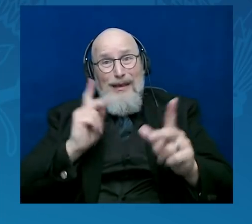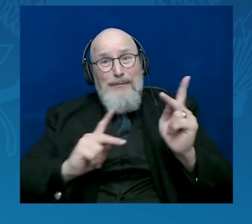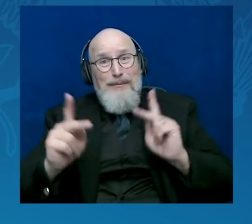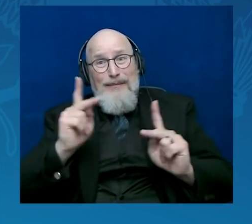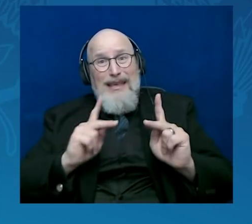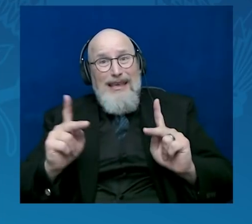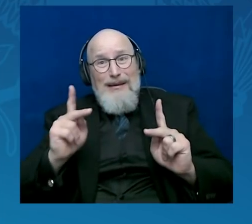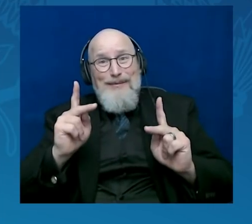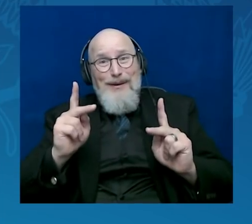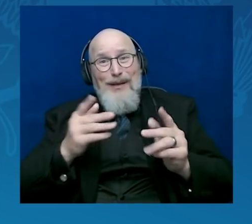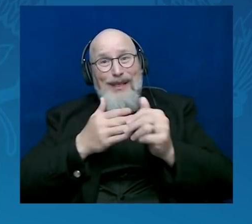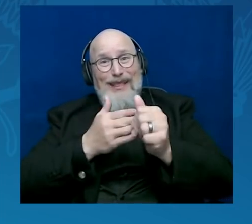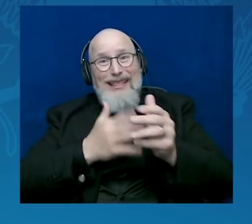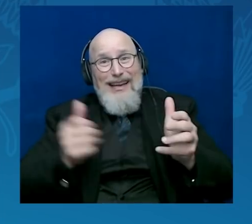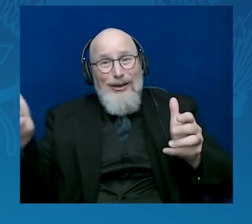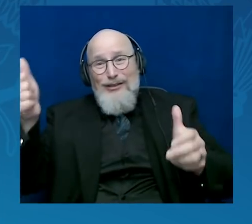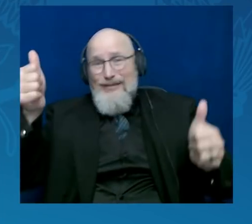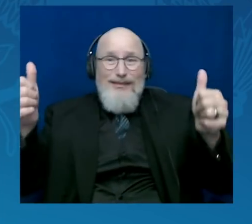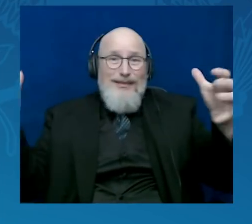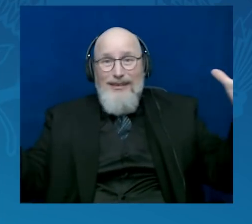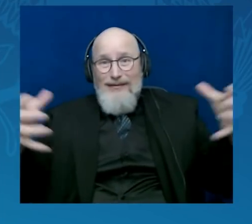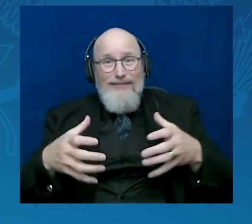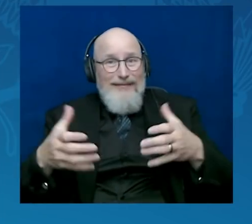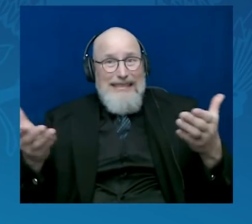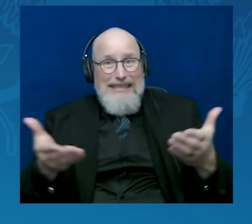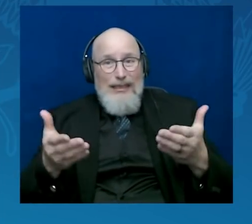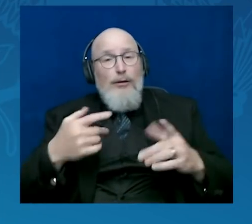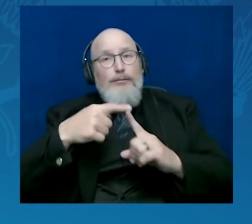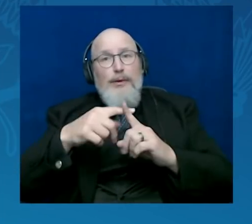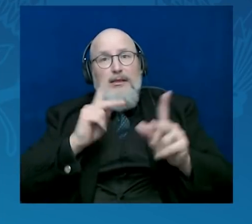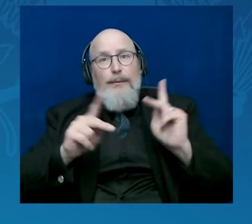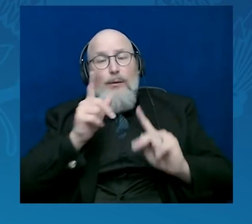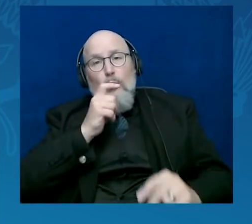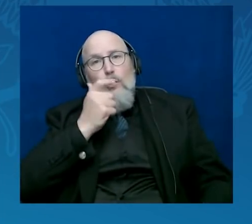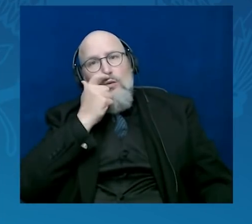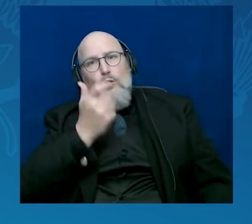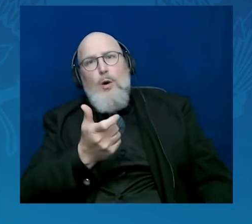and of those who are listening from the outside for traveling over --